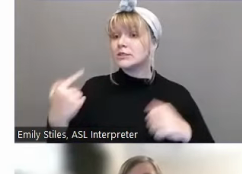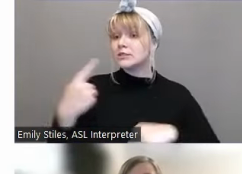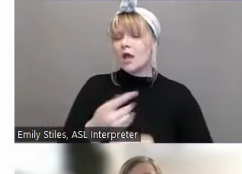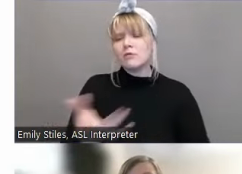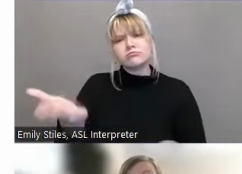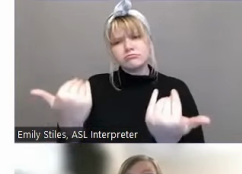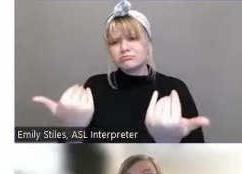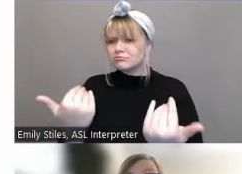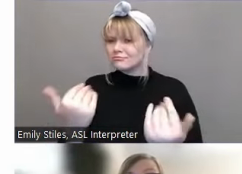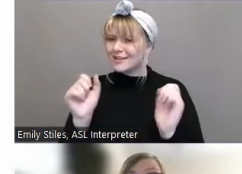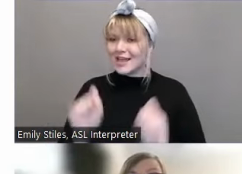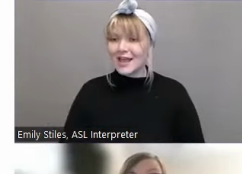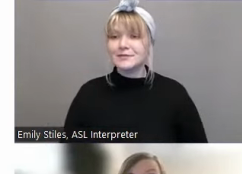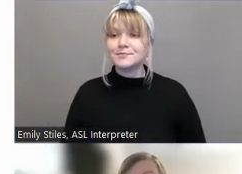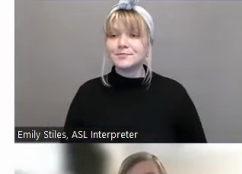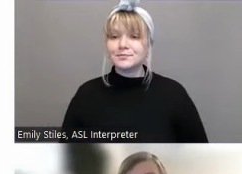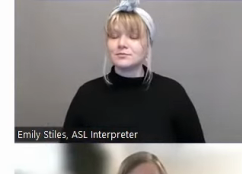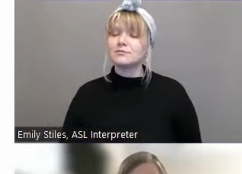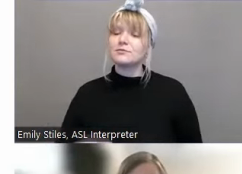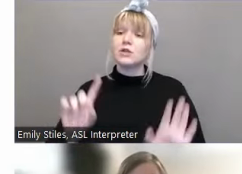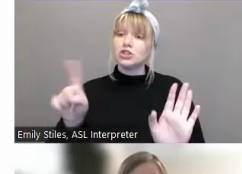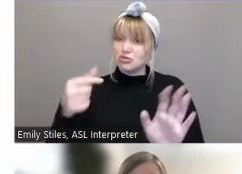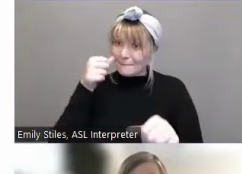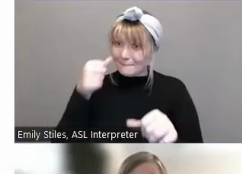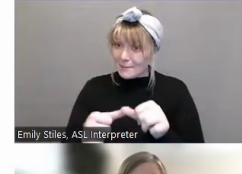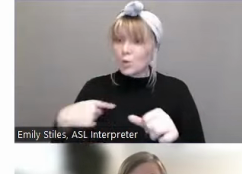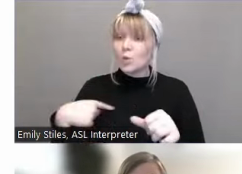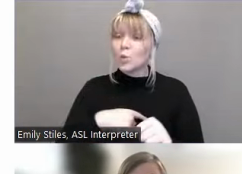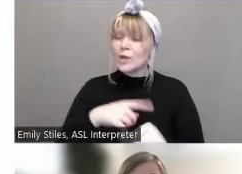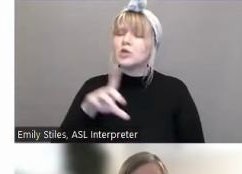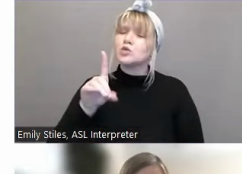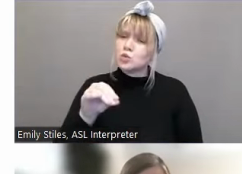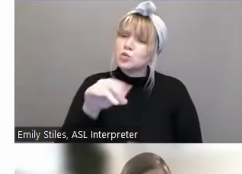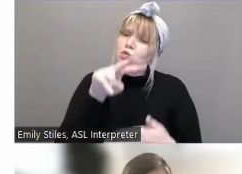Just know that we read all of your comments, and we always look for ways to act on your